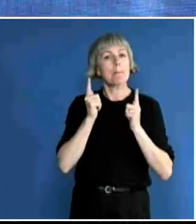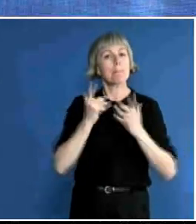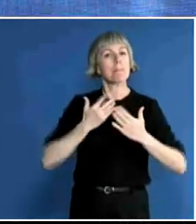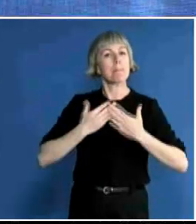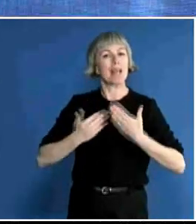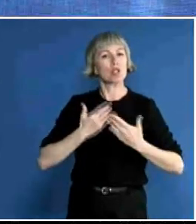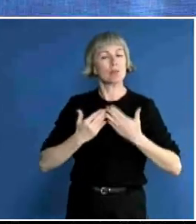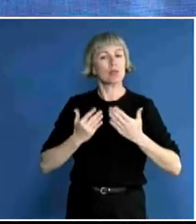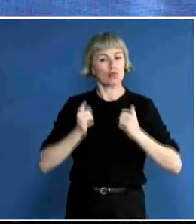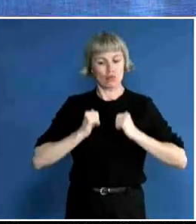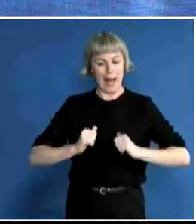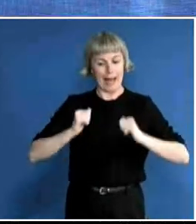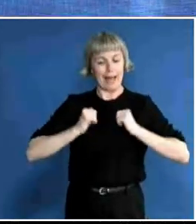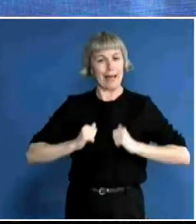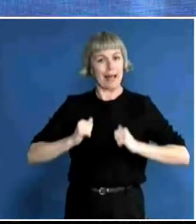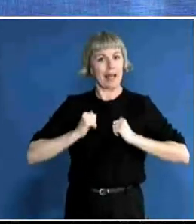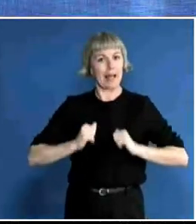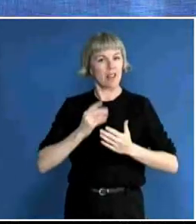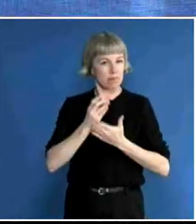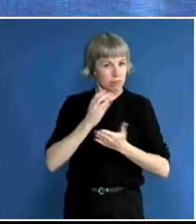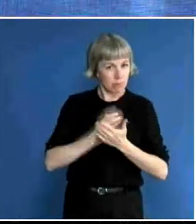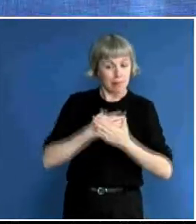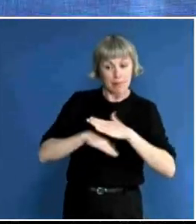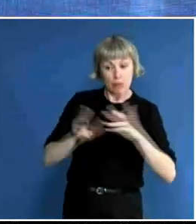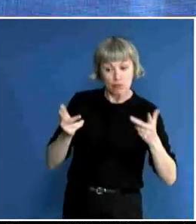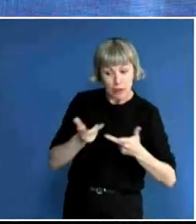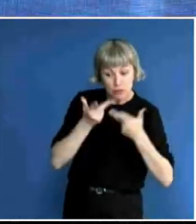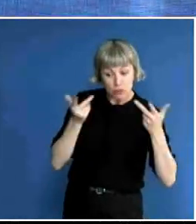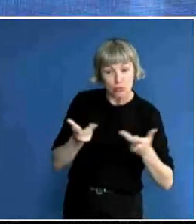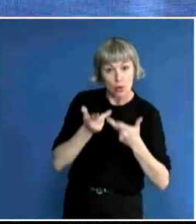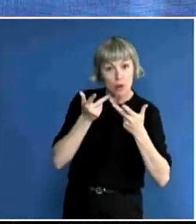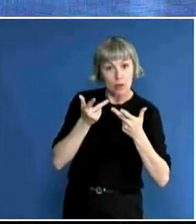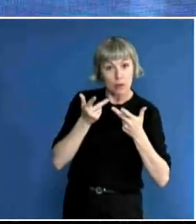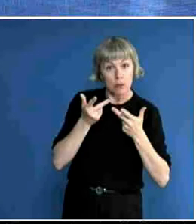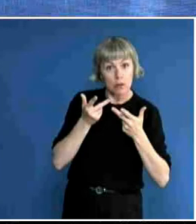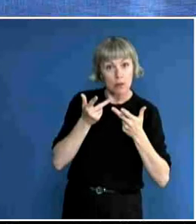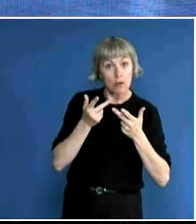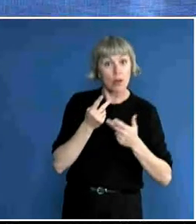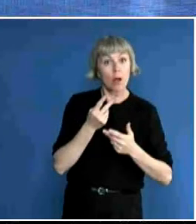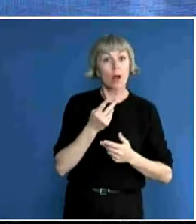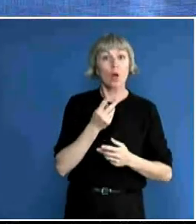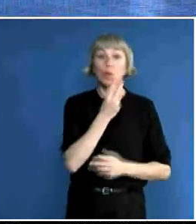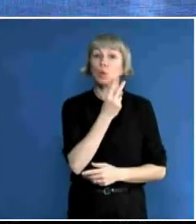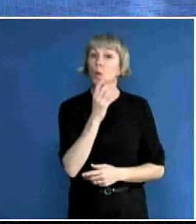out of more than 200 applicants, you were the successful candidate for the job, but you